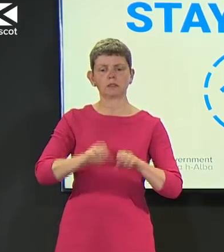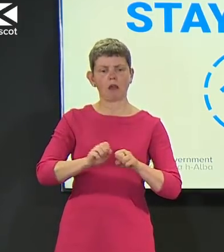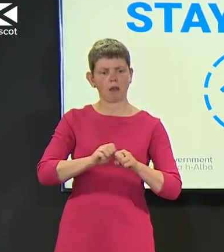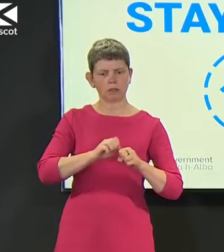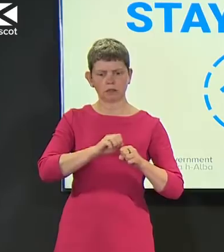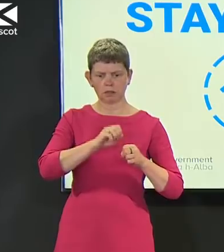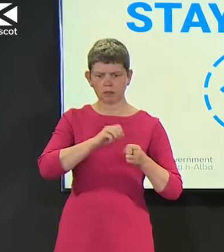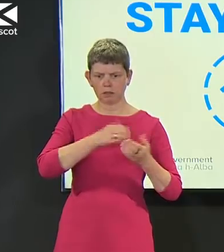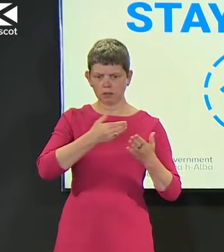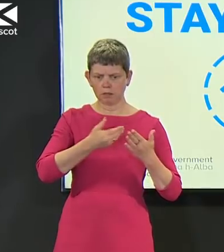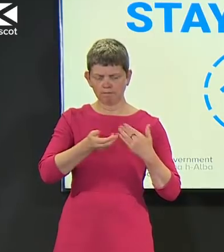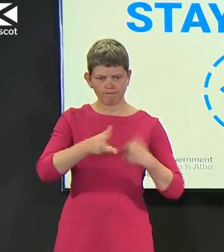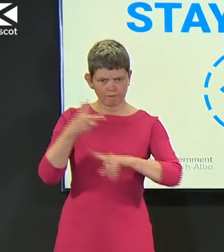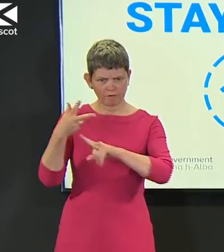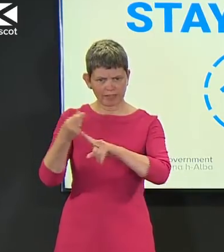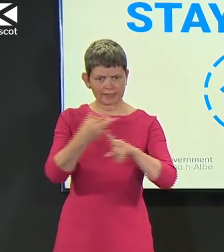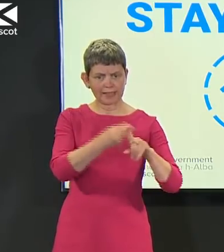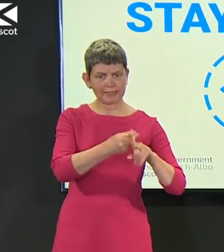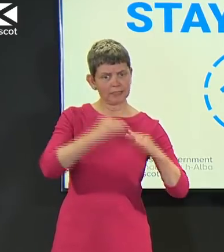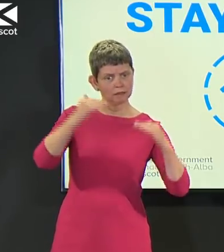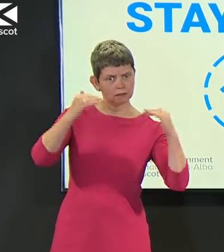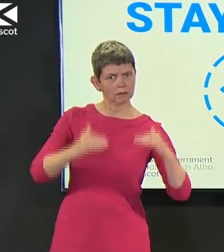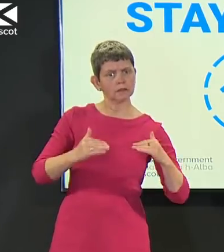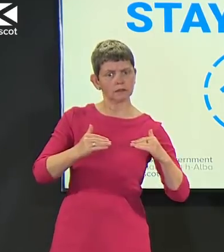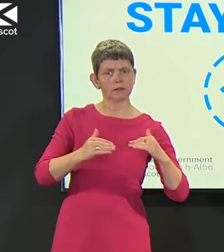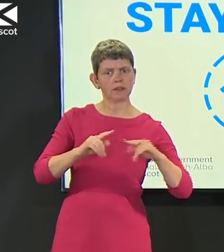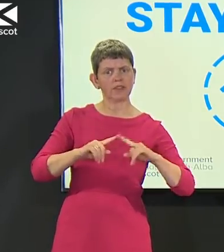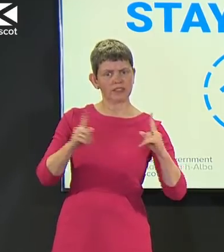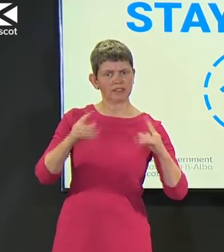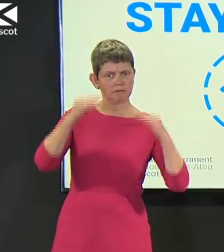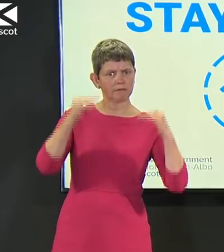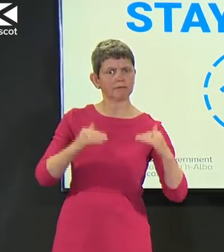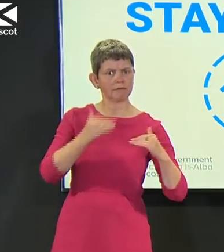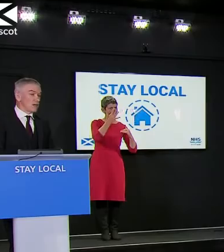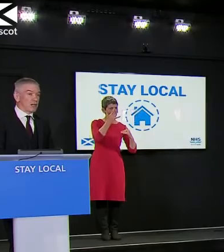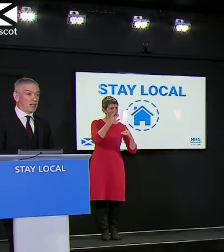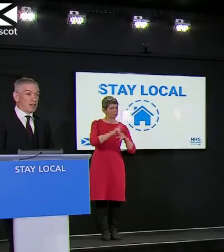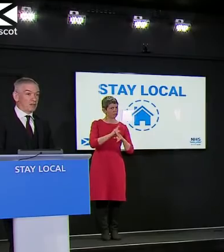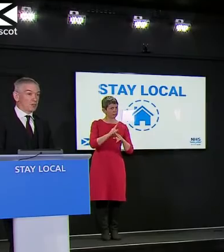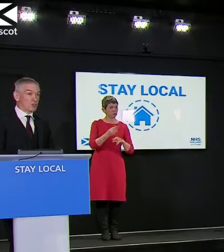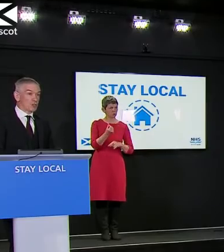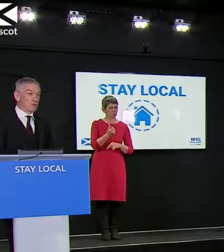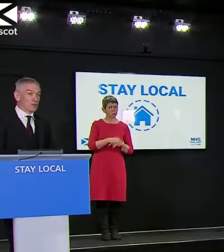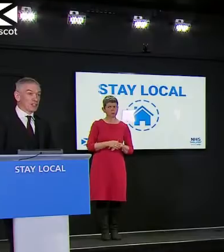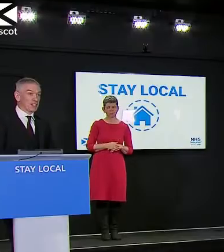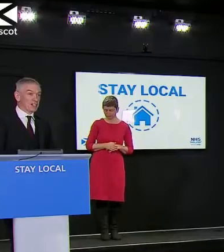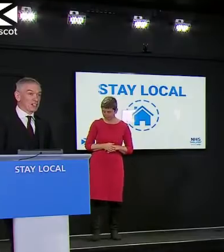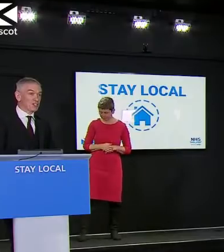to 50 age group will be the next age cohort in line I'm just looking forward to that next age